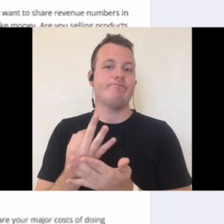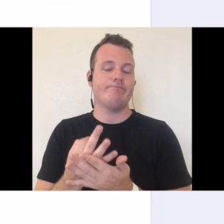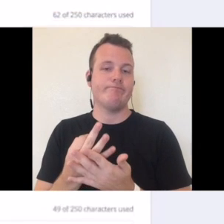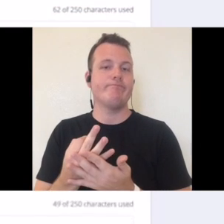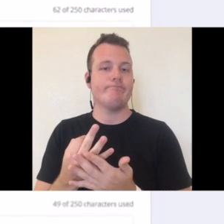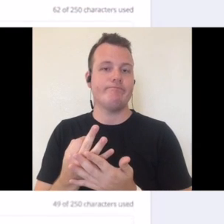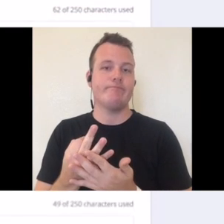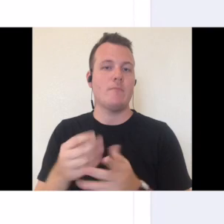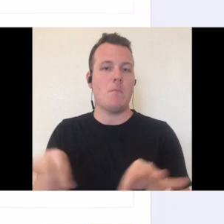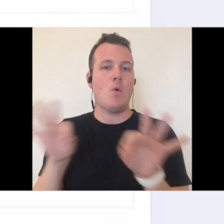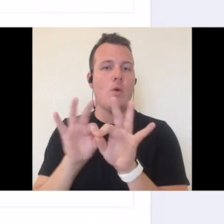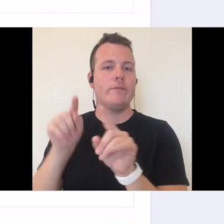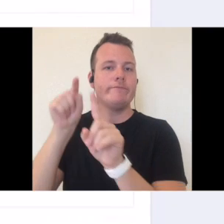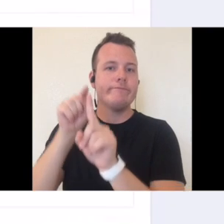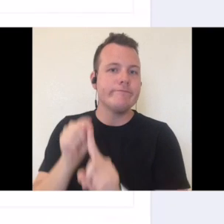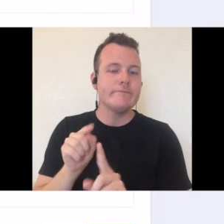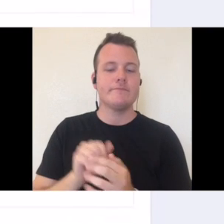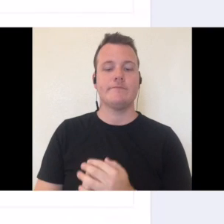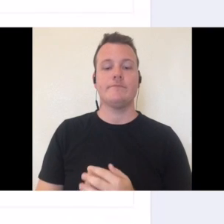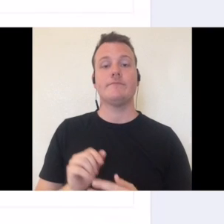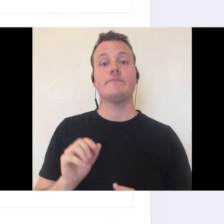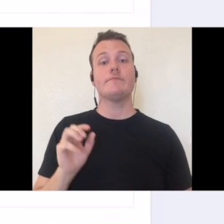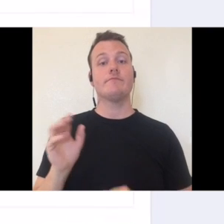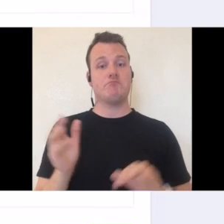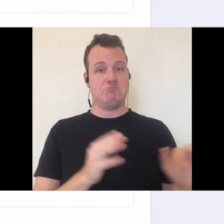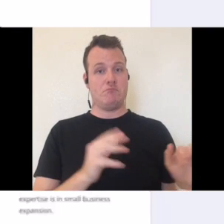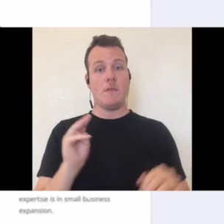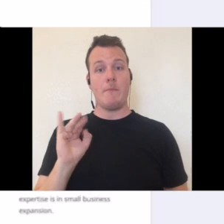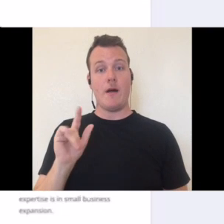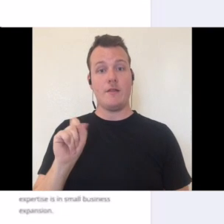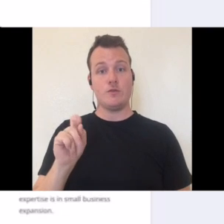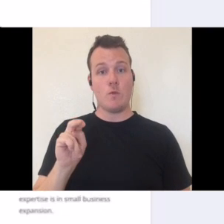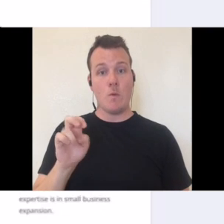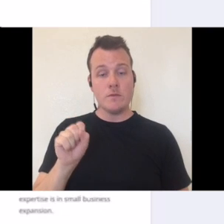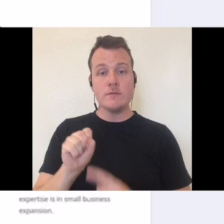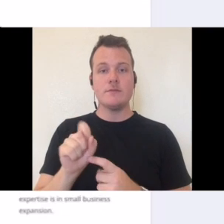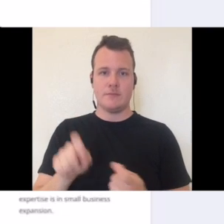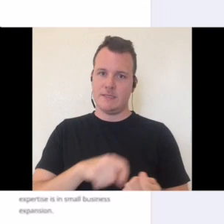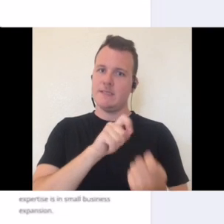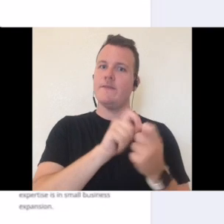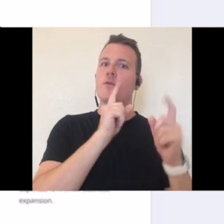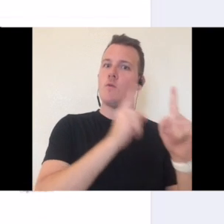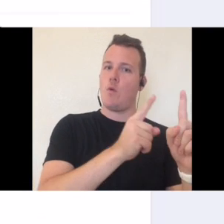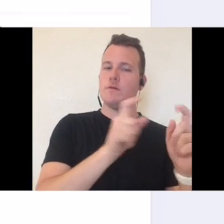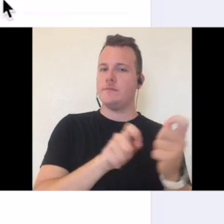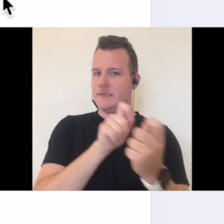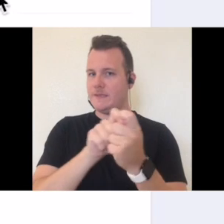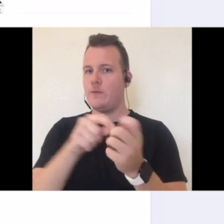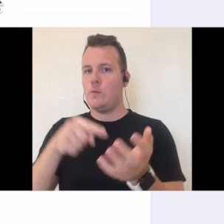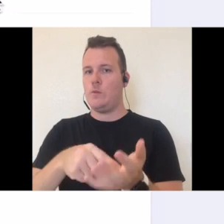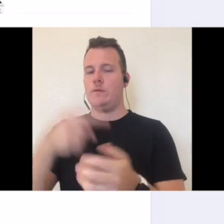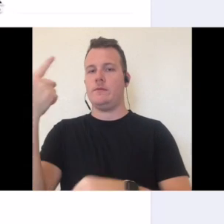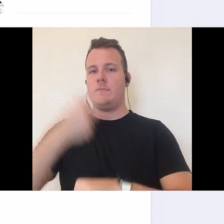bulleted list of financial highlights. Milestones are specific goals with